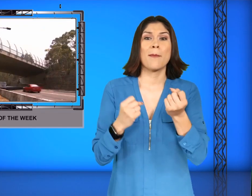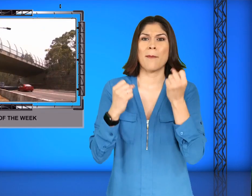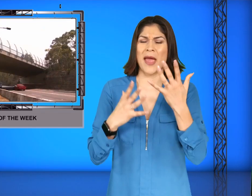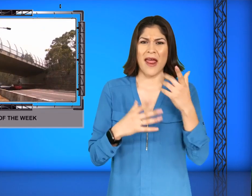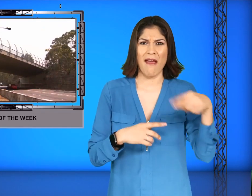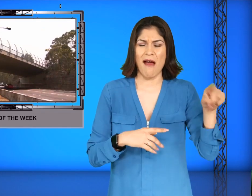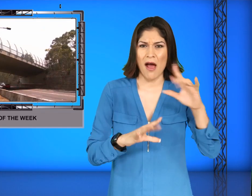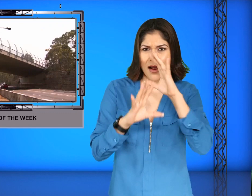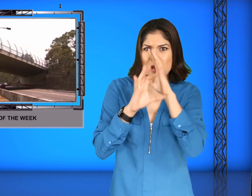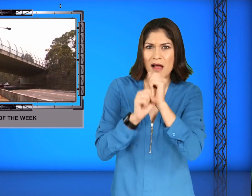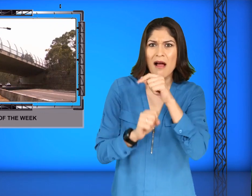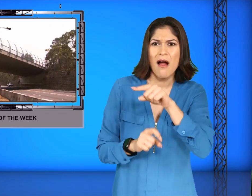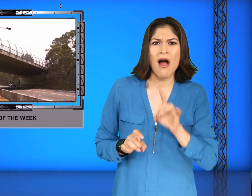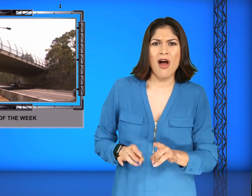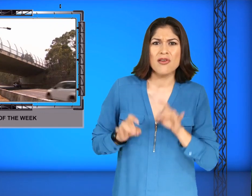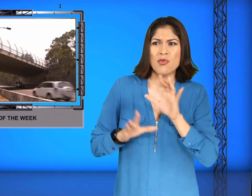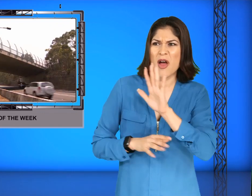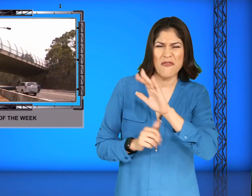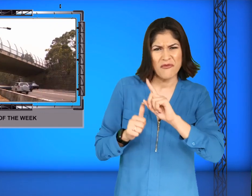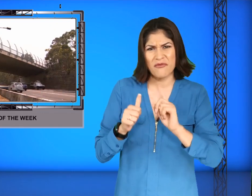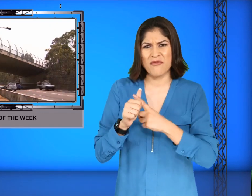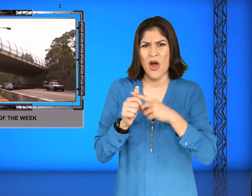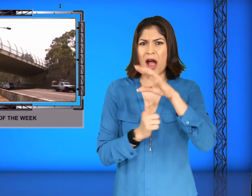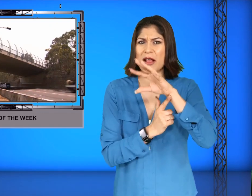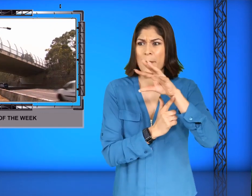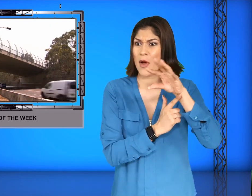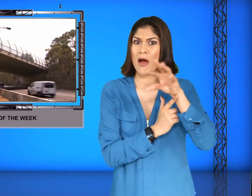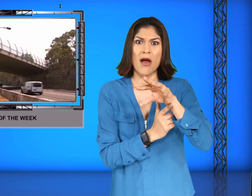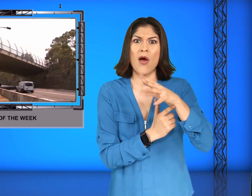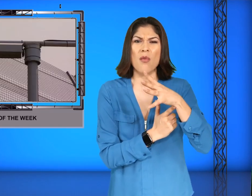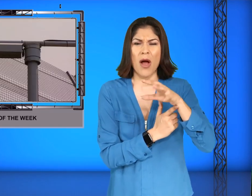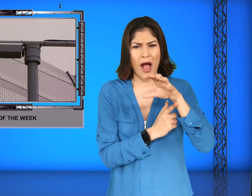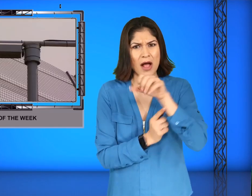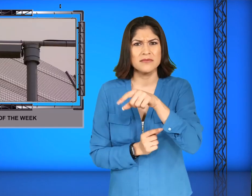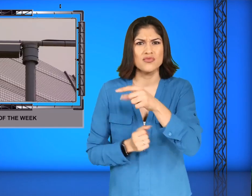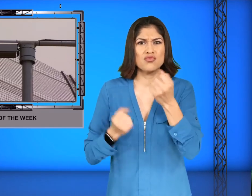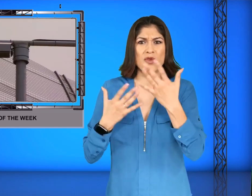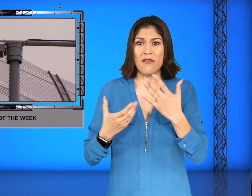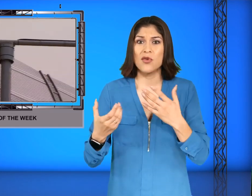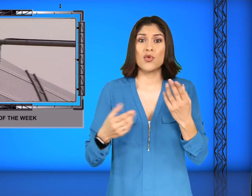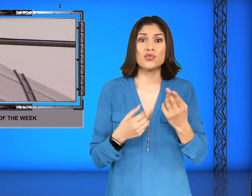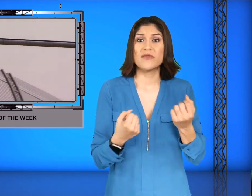Thousands of viewers were intrigued by the first of its kind cameras in Australia designed